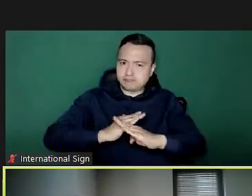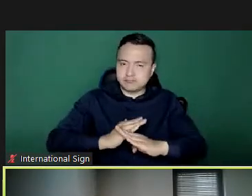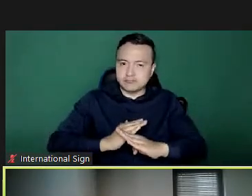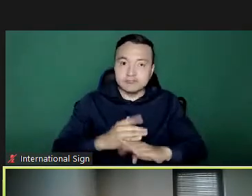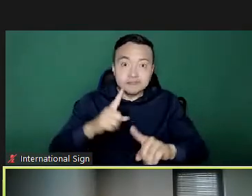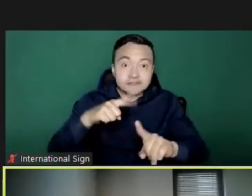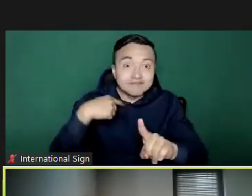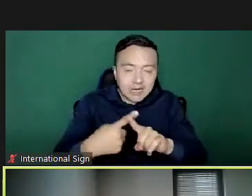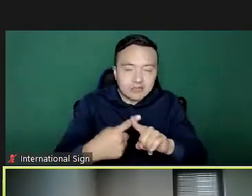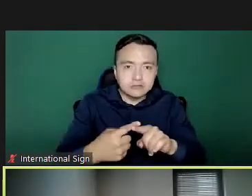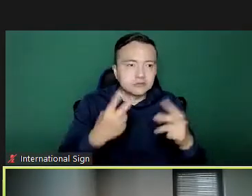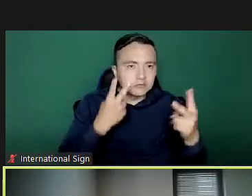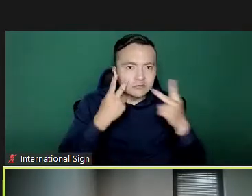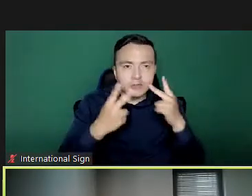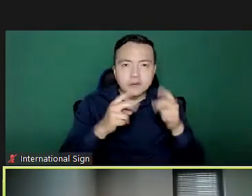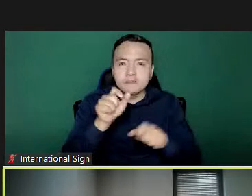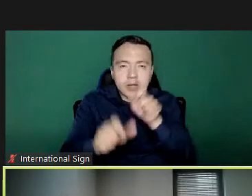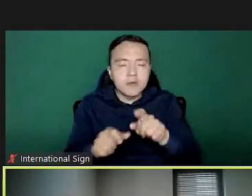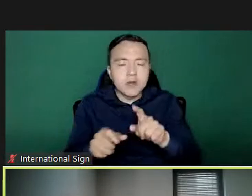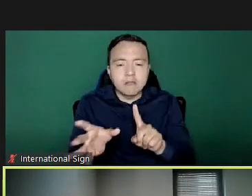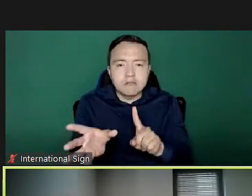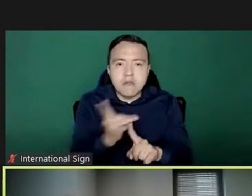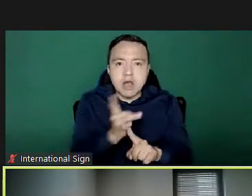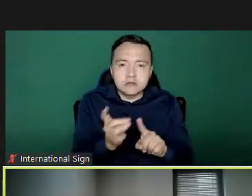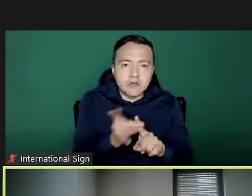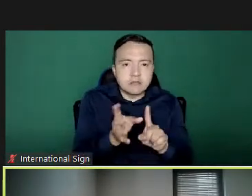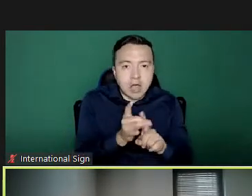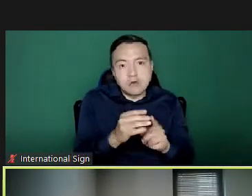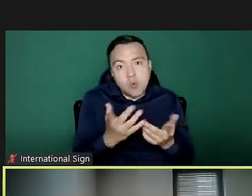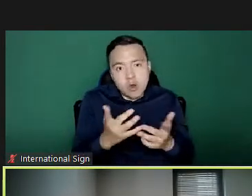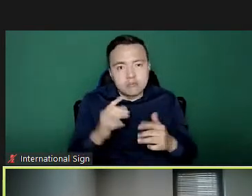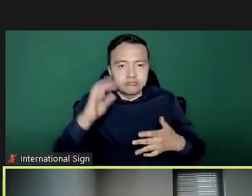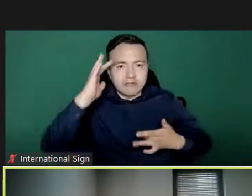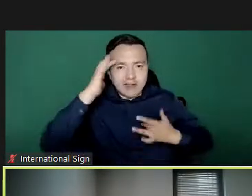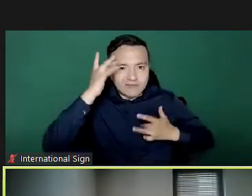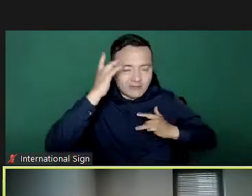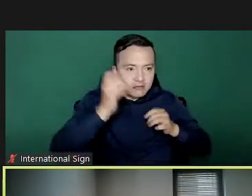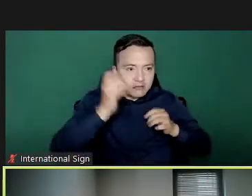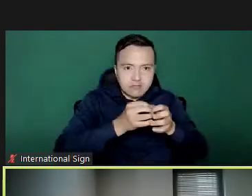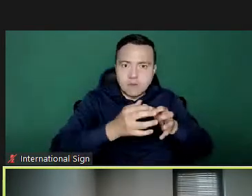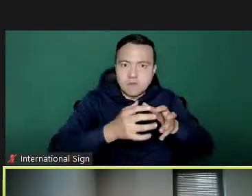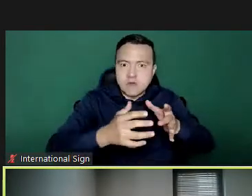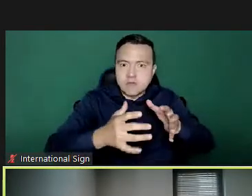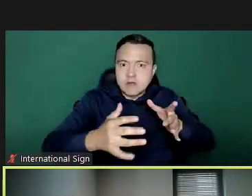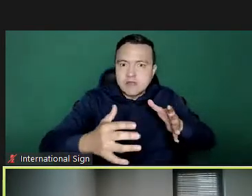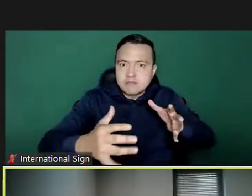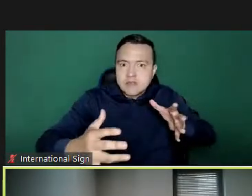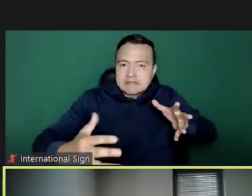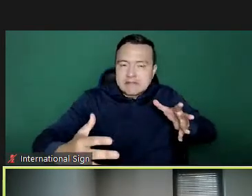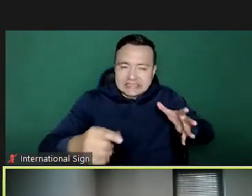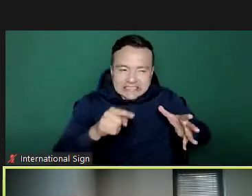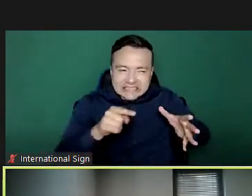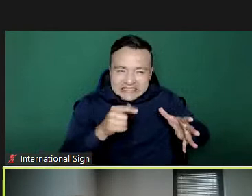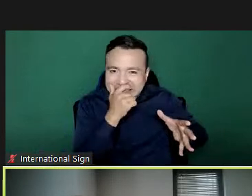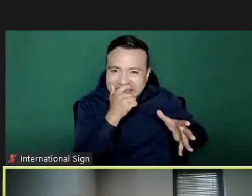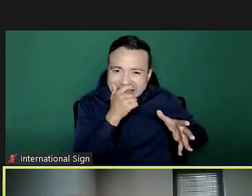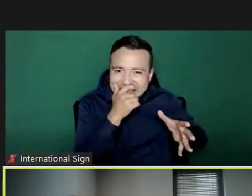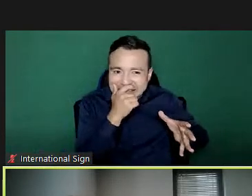also threatened by disrupting non-COVID health care services. A growing body of empirical evidence is emerging.